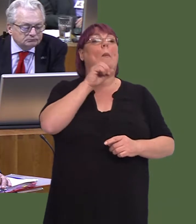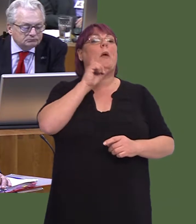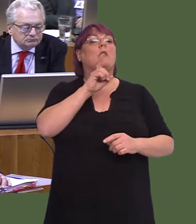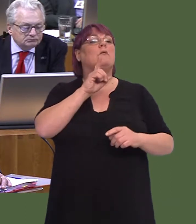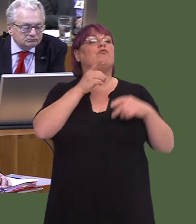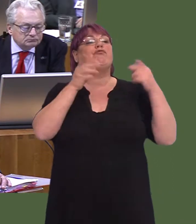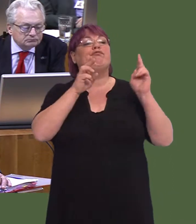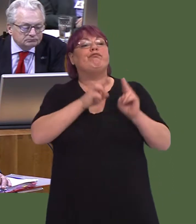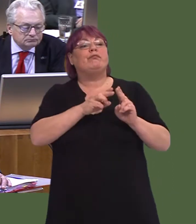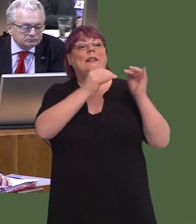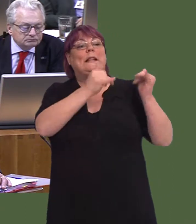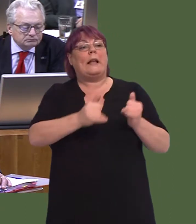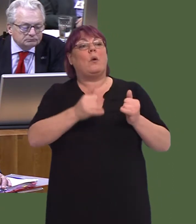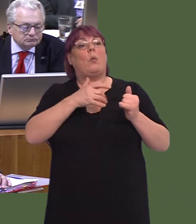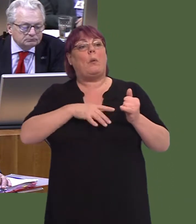the test is reversed in the near future.